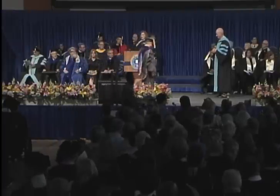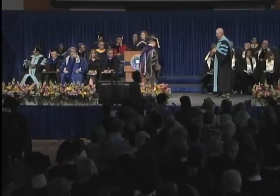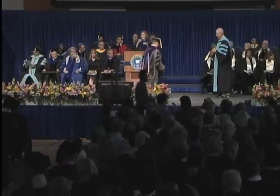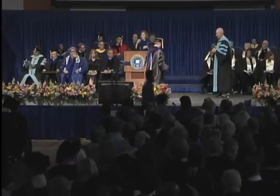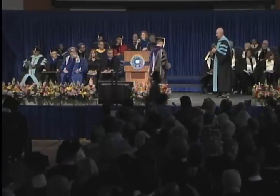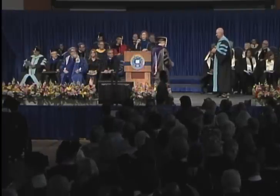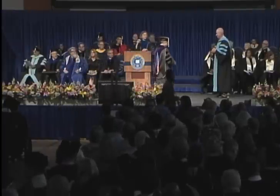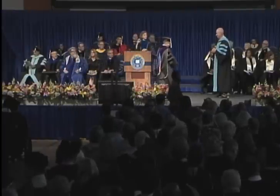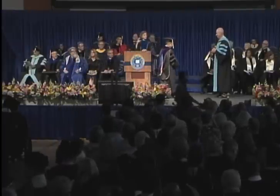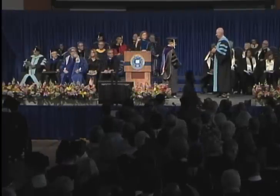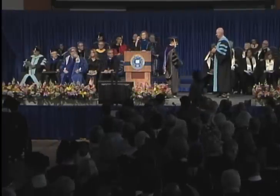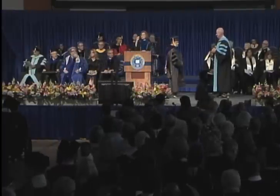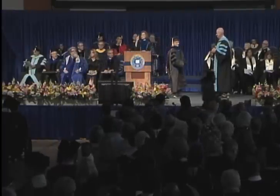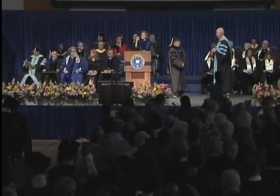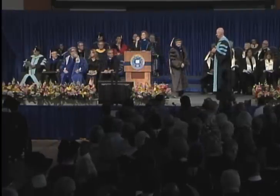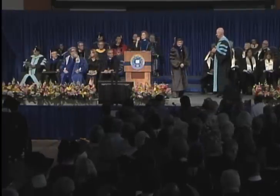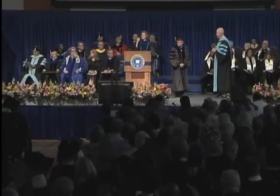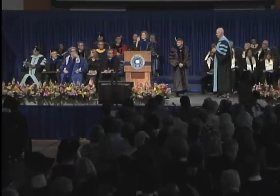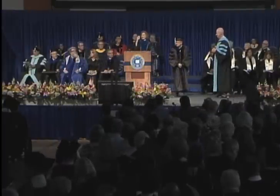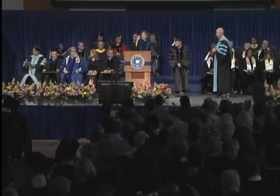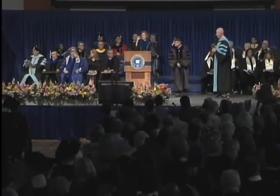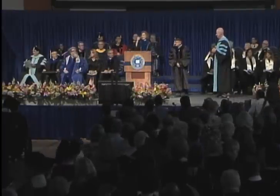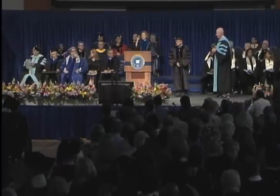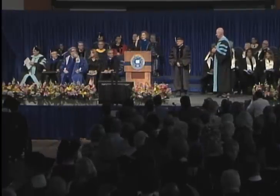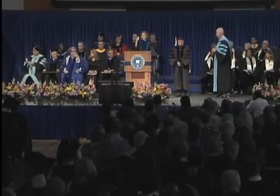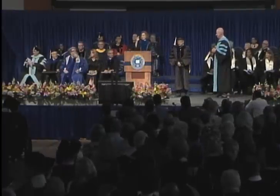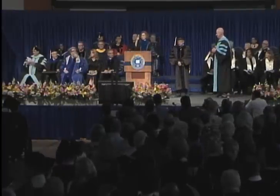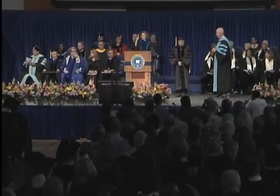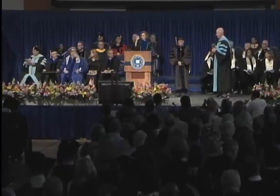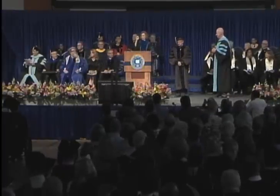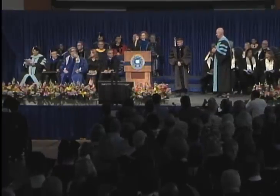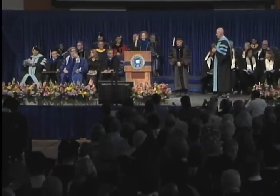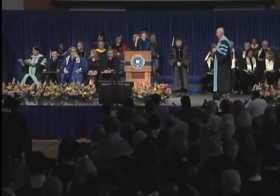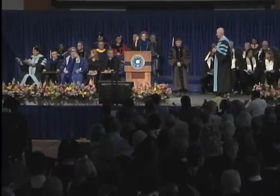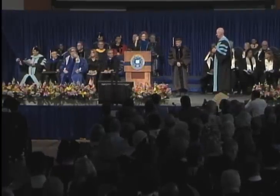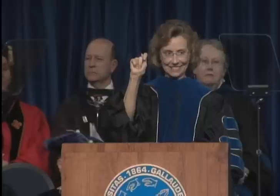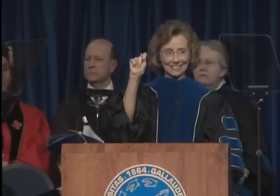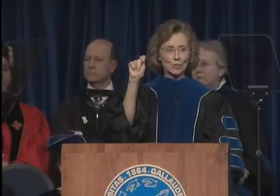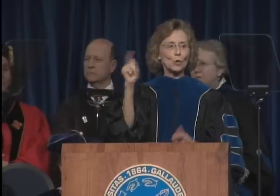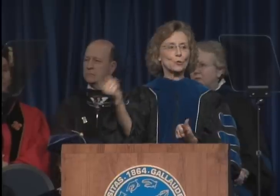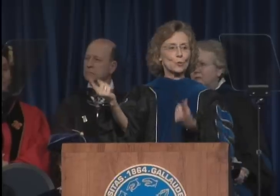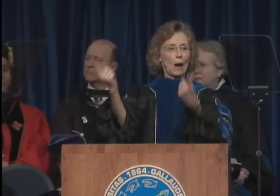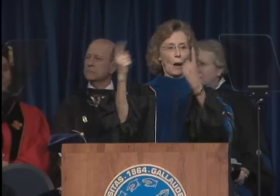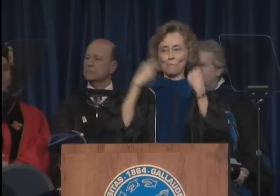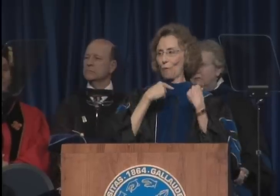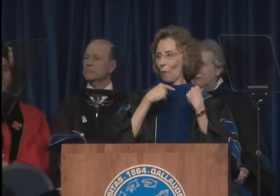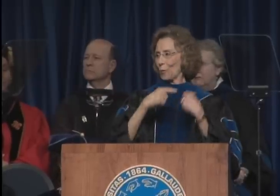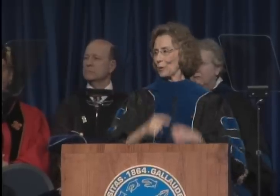I now call upon Susan Elaine Brandt to come forward.